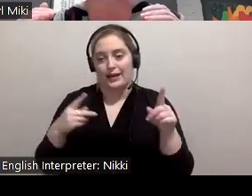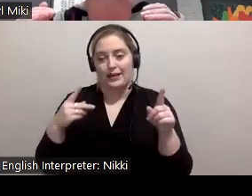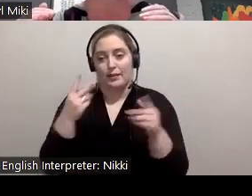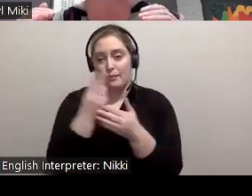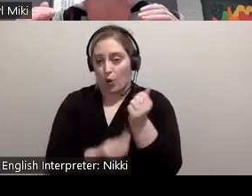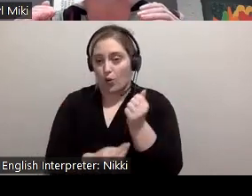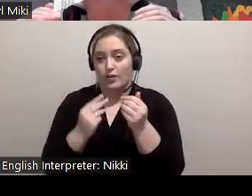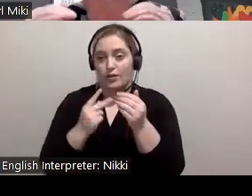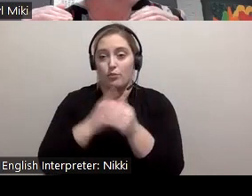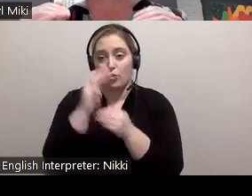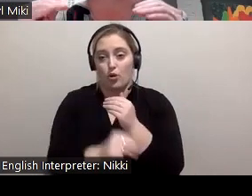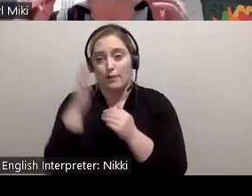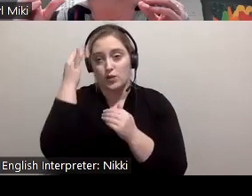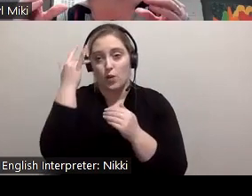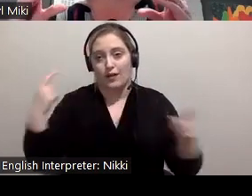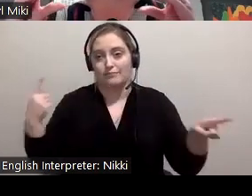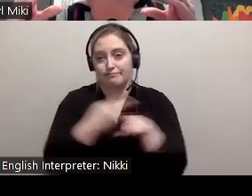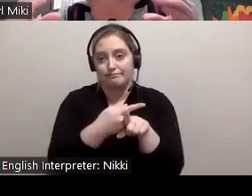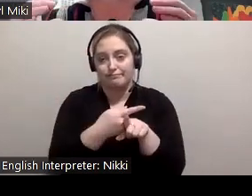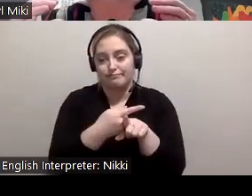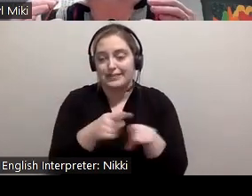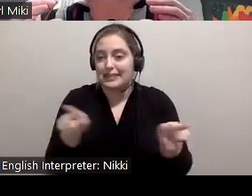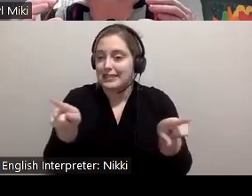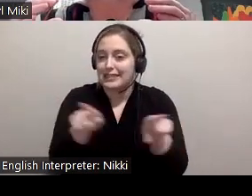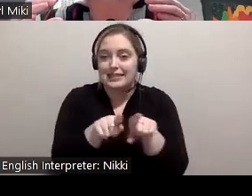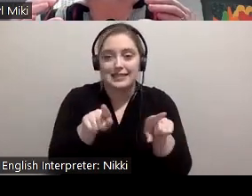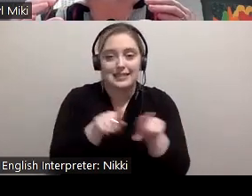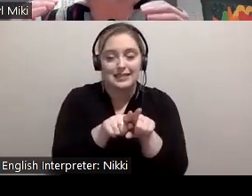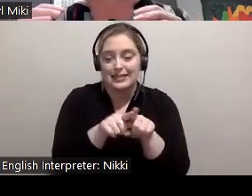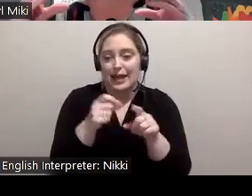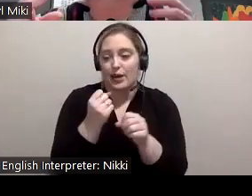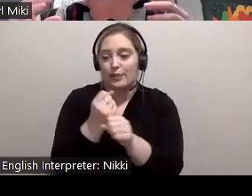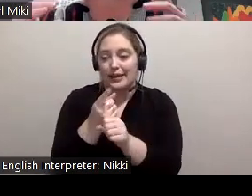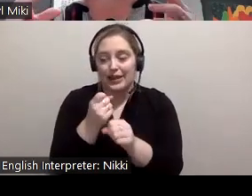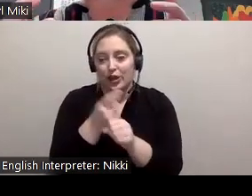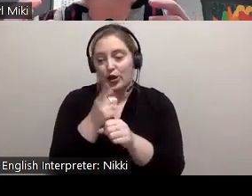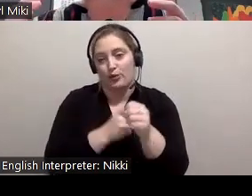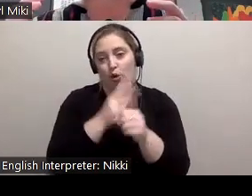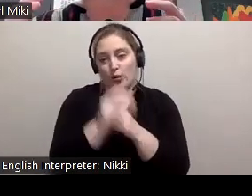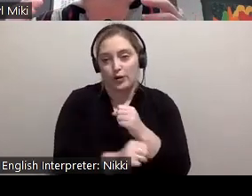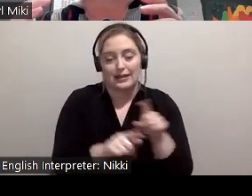for the exact same thing the same costs, same expenses in